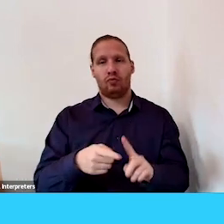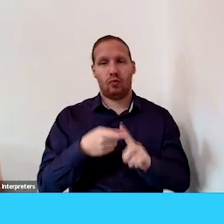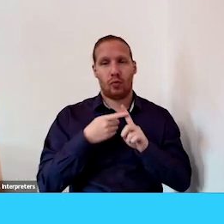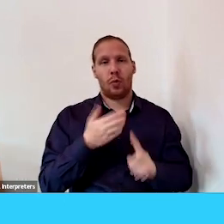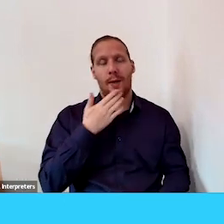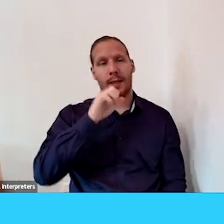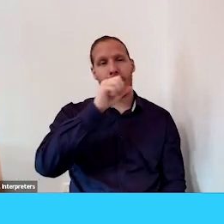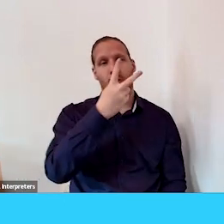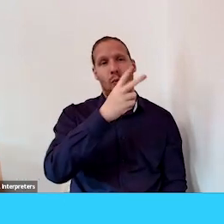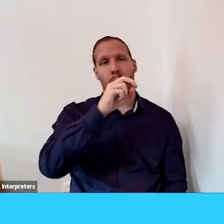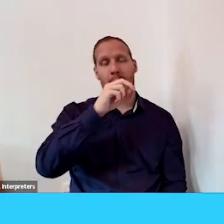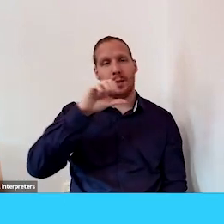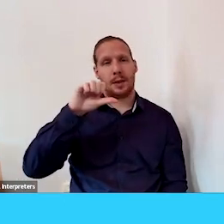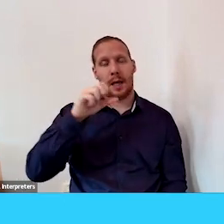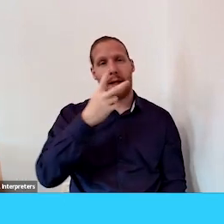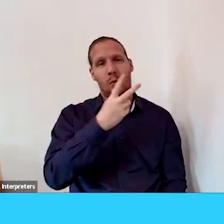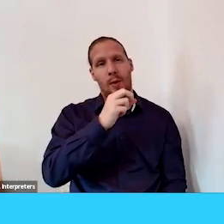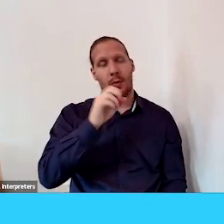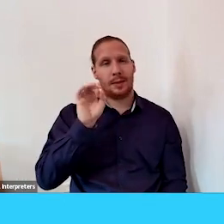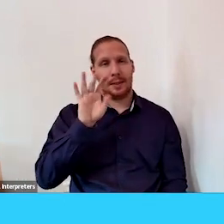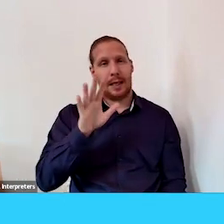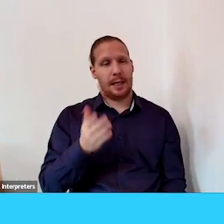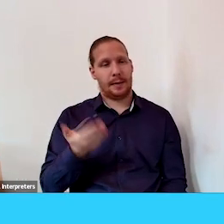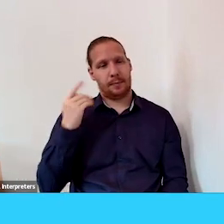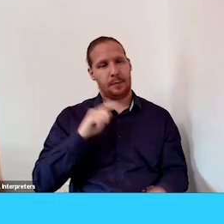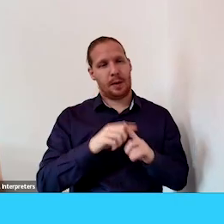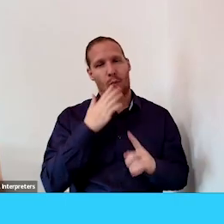and 2010 during their pregnancy in the growing up in New Zealand